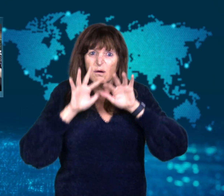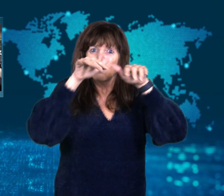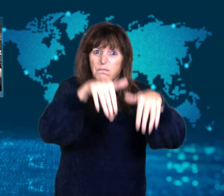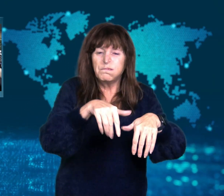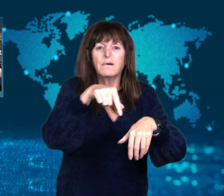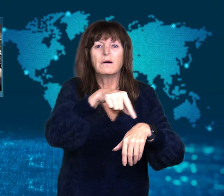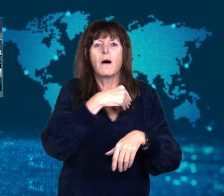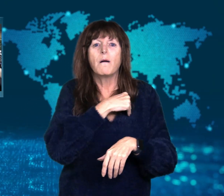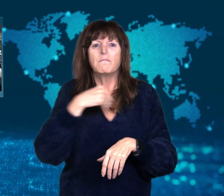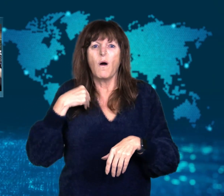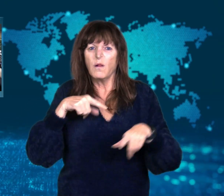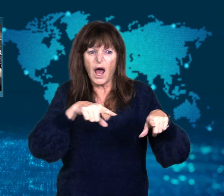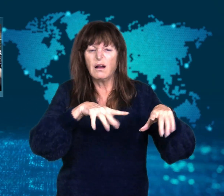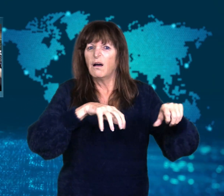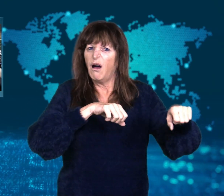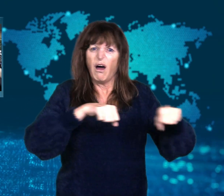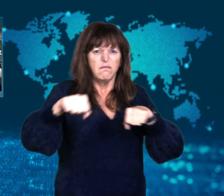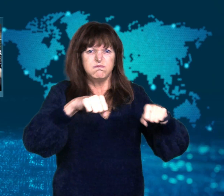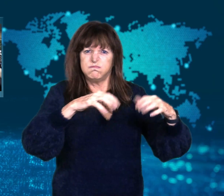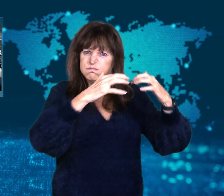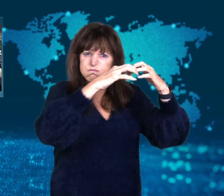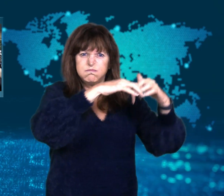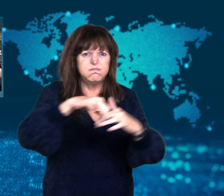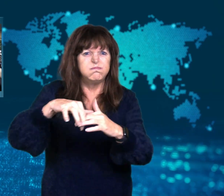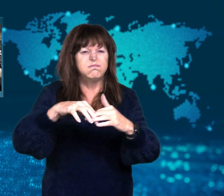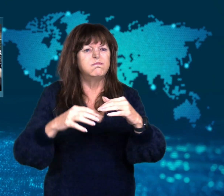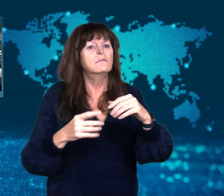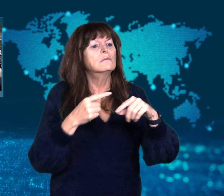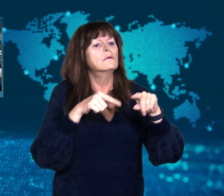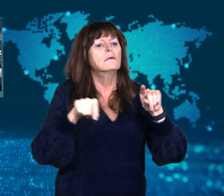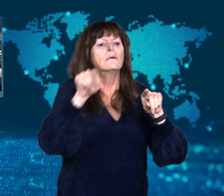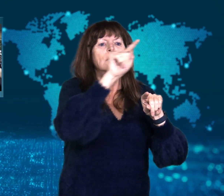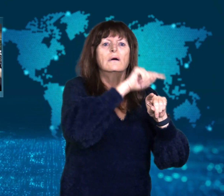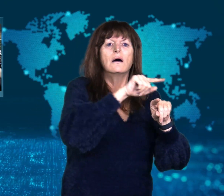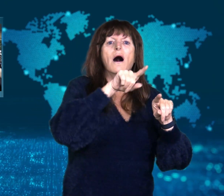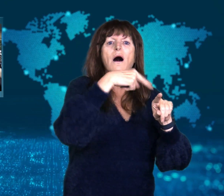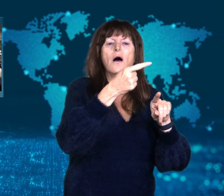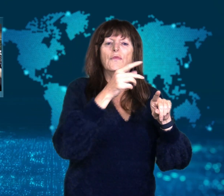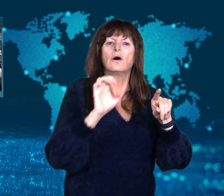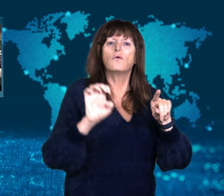destabilize Poland and other European countries.